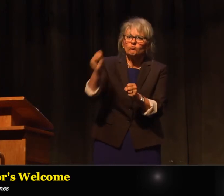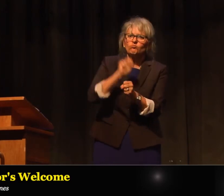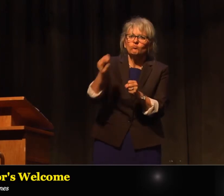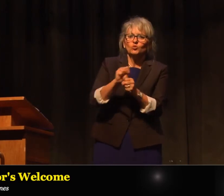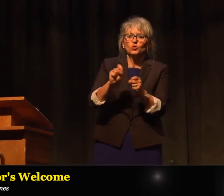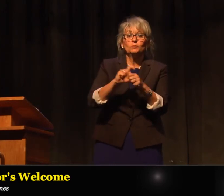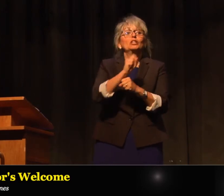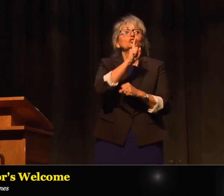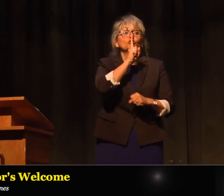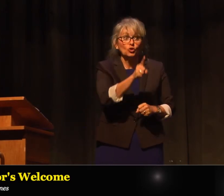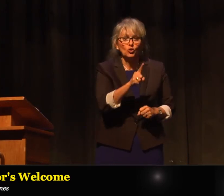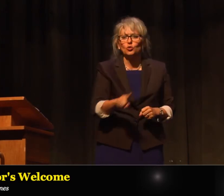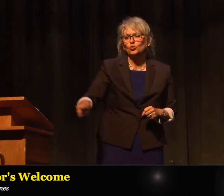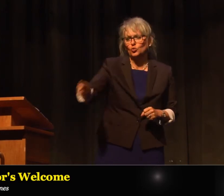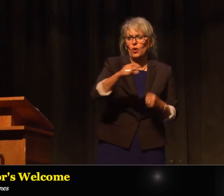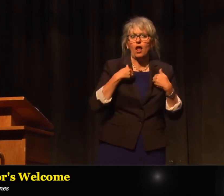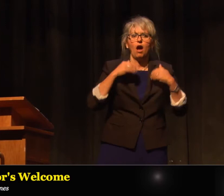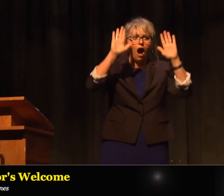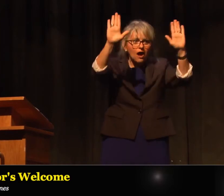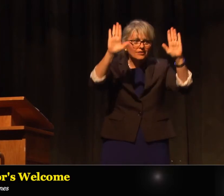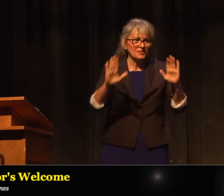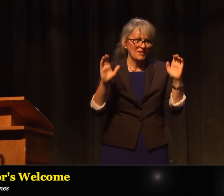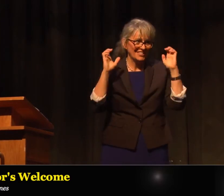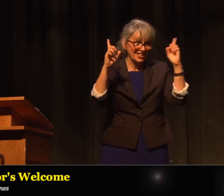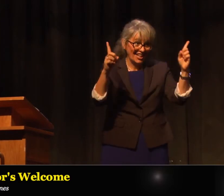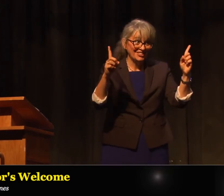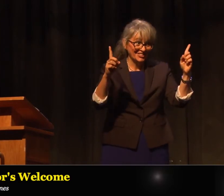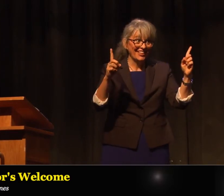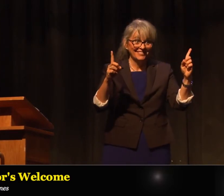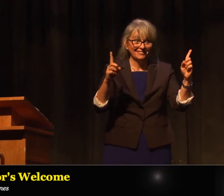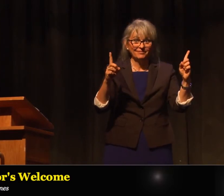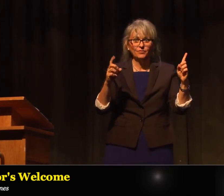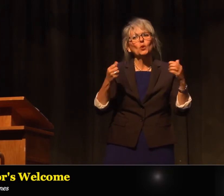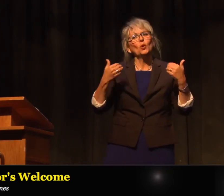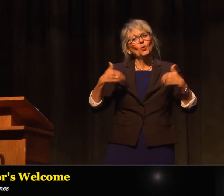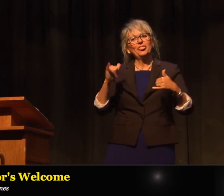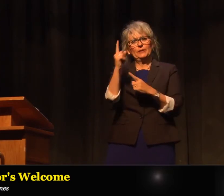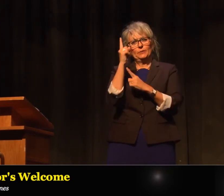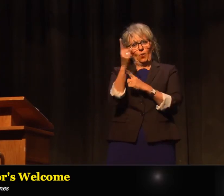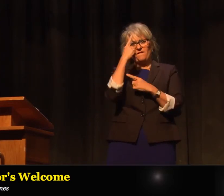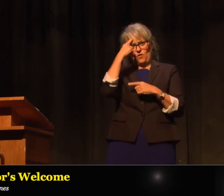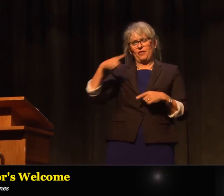dedicated to work hard to make sure that you had an awesome education.